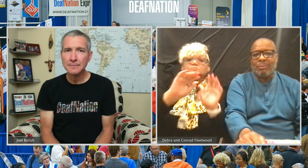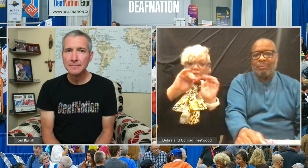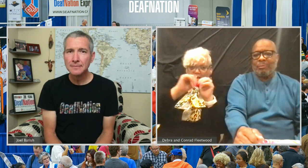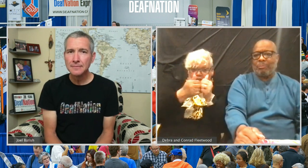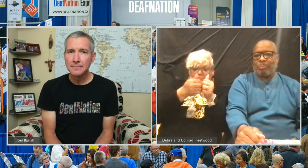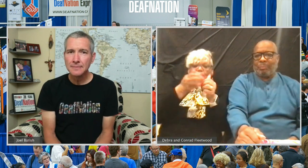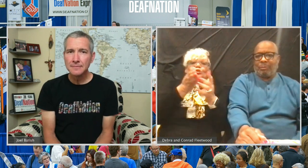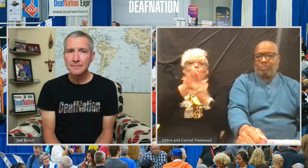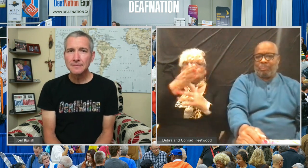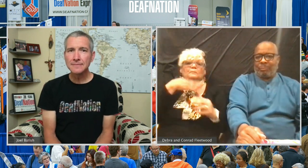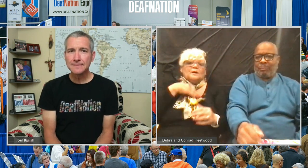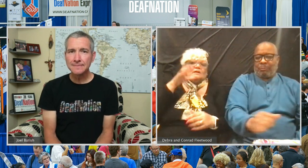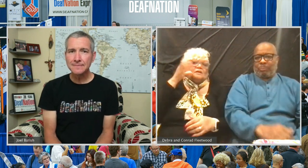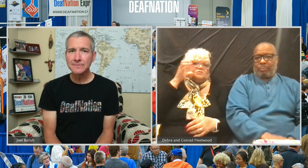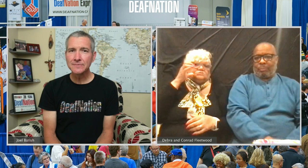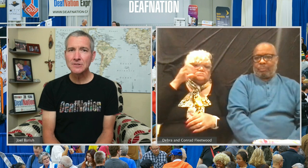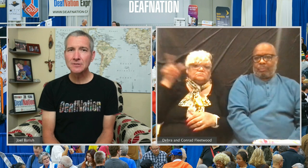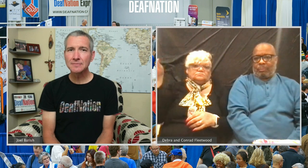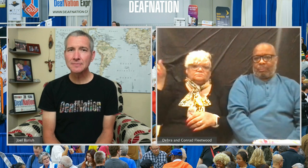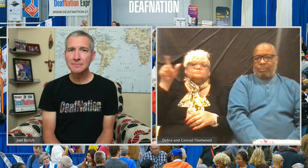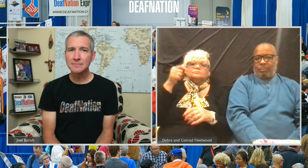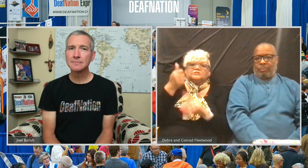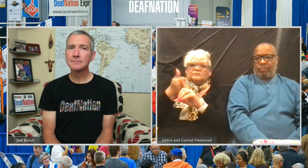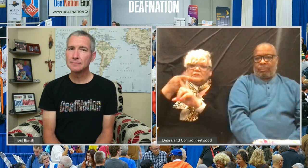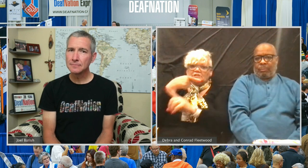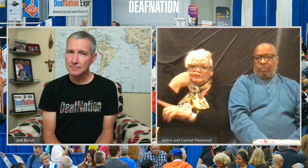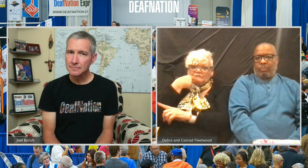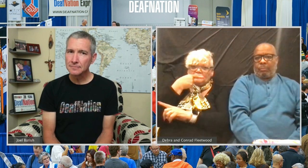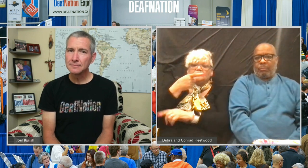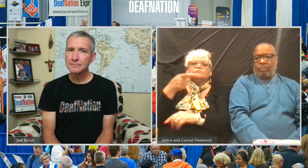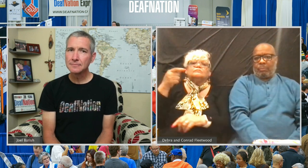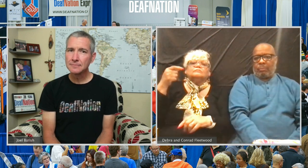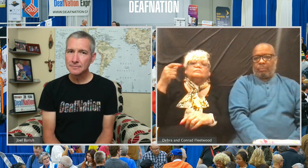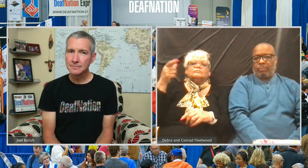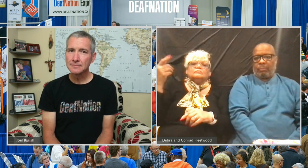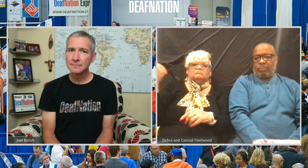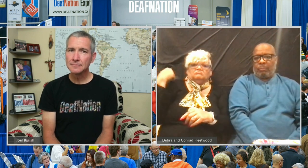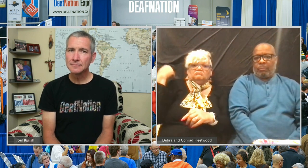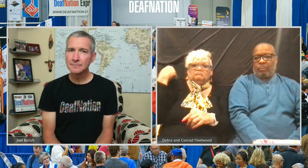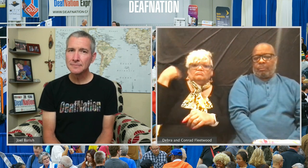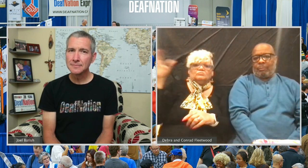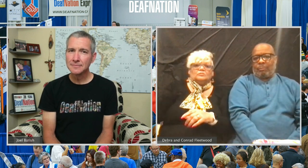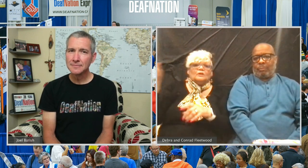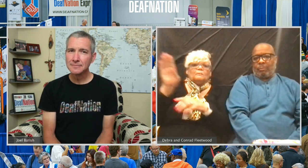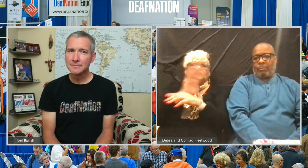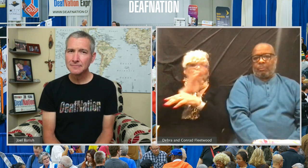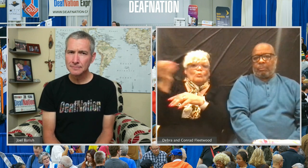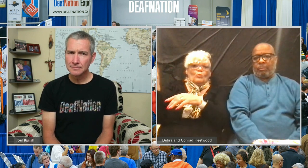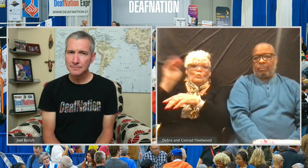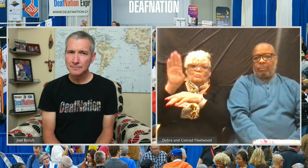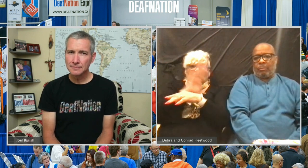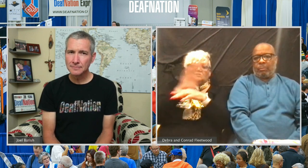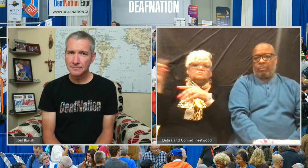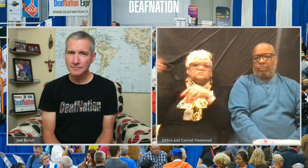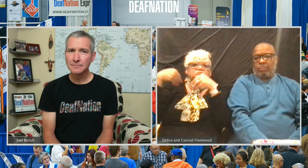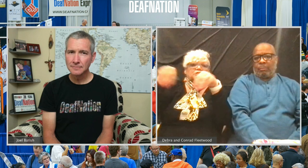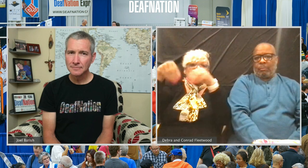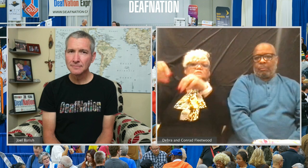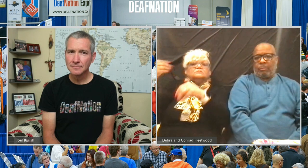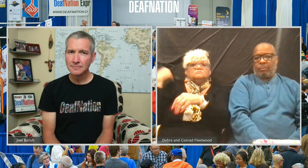How? Through my cousin, who’s hearing. She has her own business selling things,